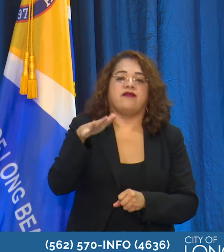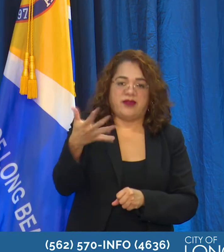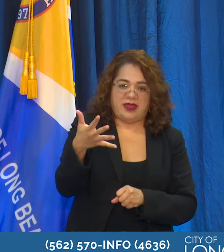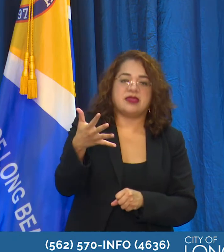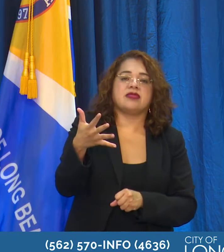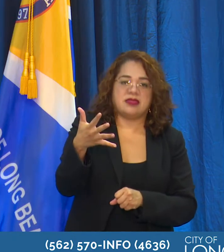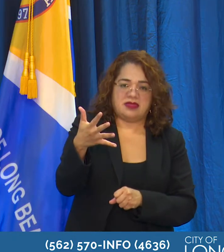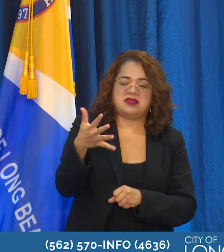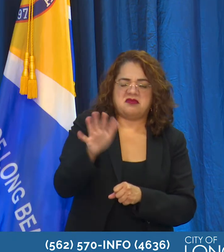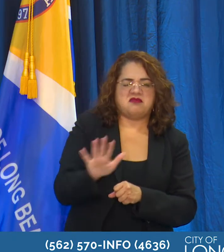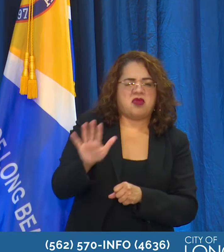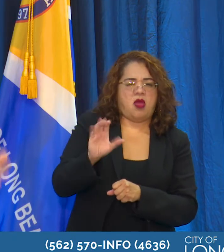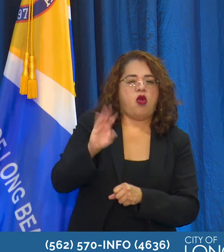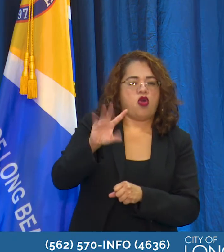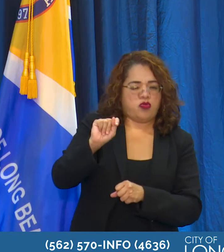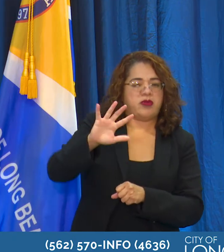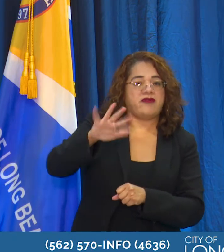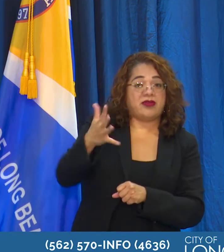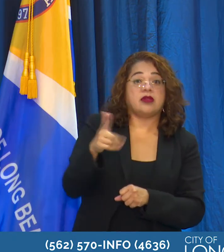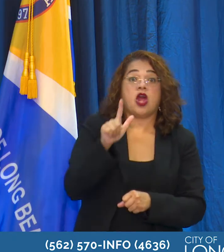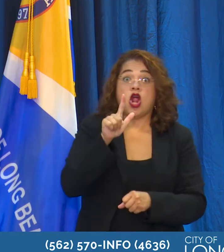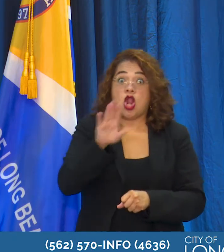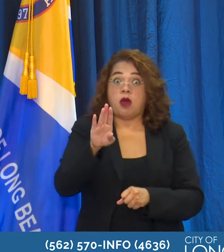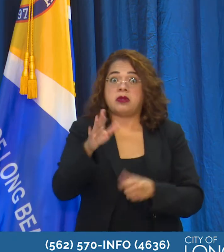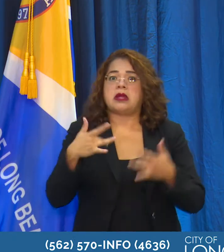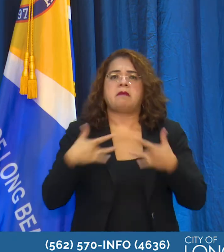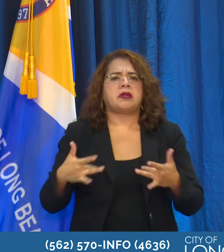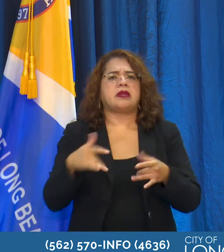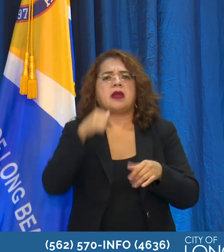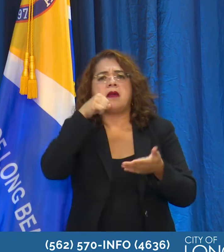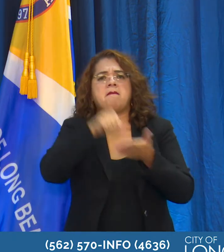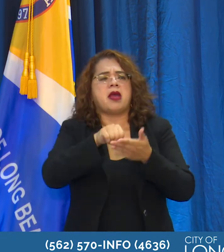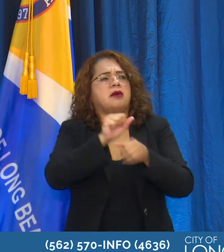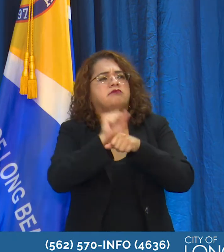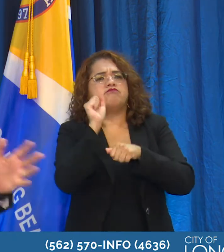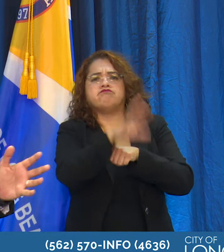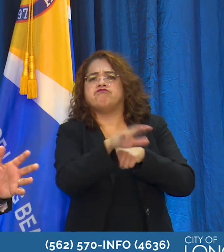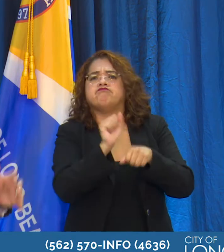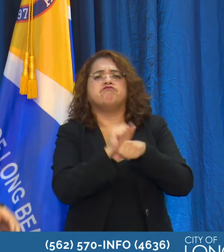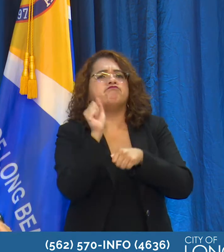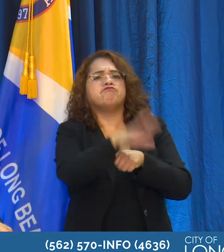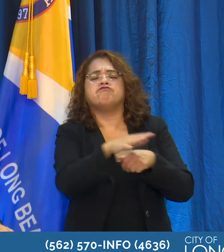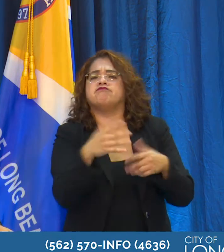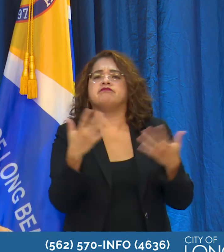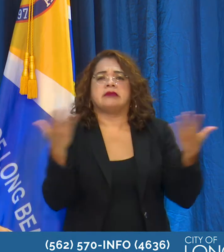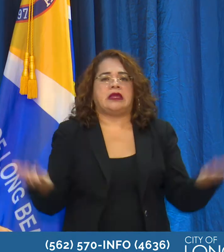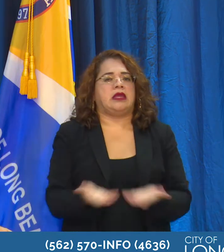In Long Beach, we've been voting by mail for years and we know that so we have a huge percentage of the population that votes by mail.